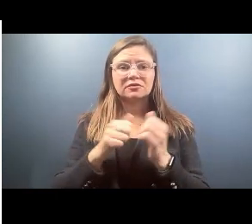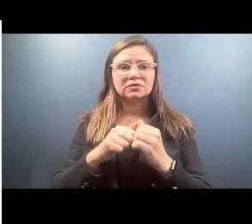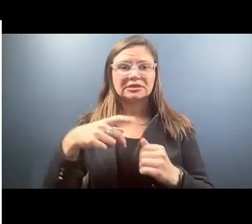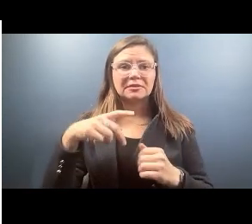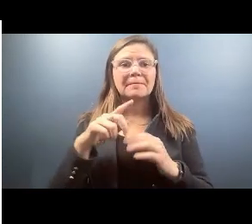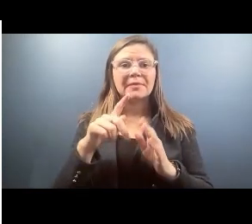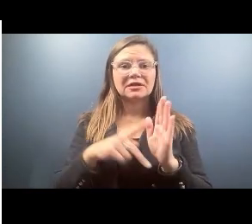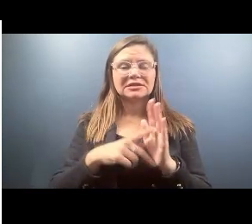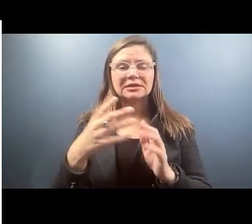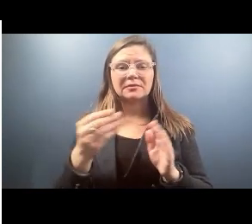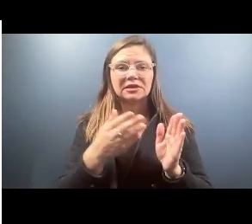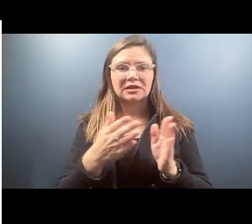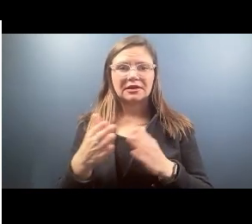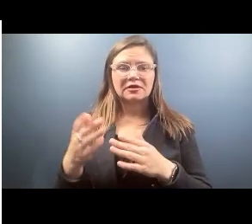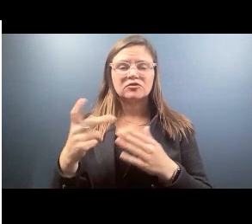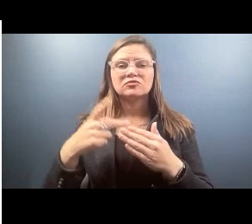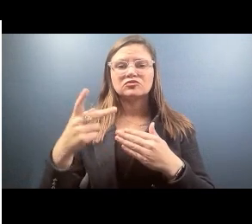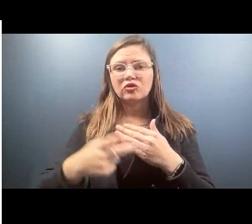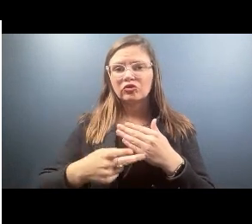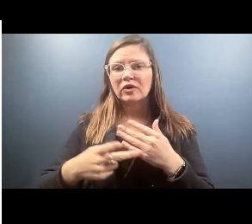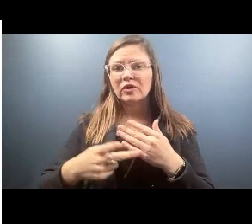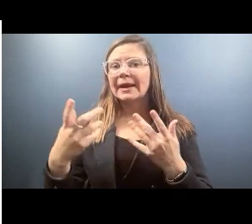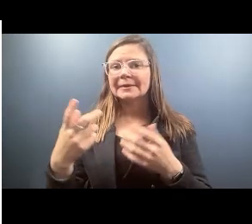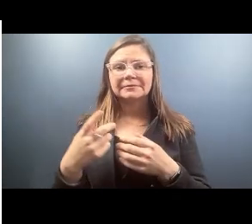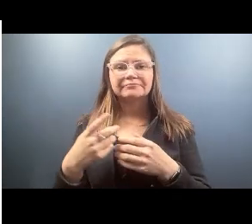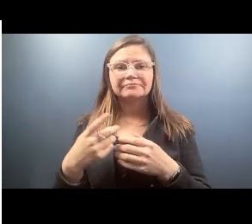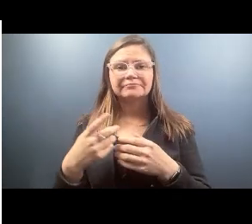Other programs, initiatives, or policies that most urgently need